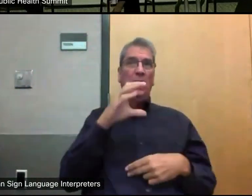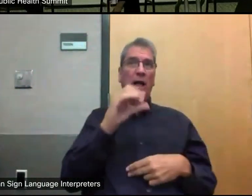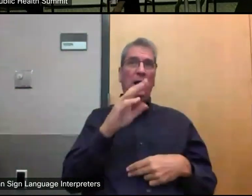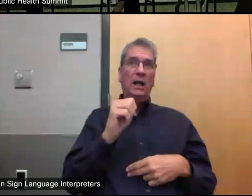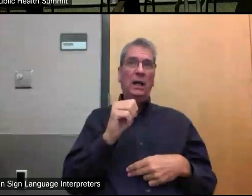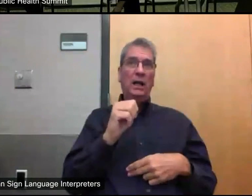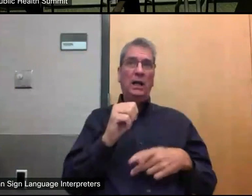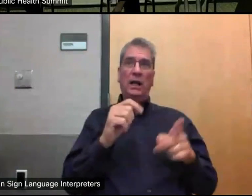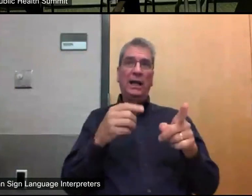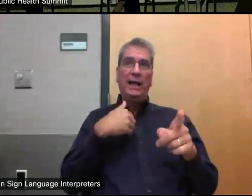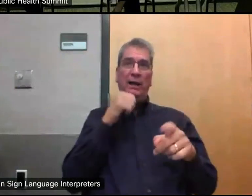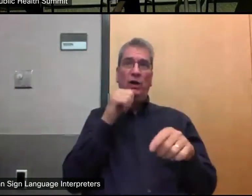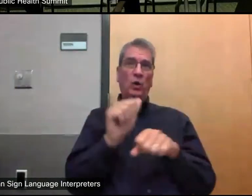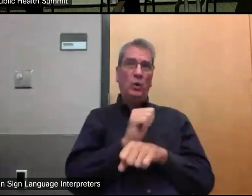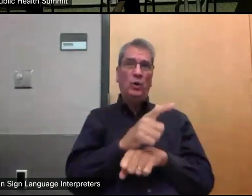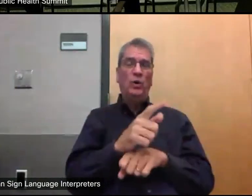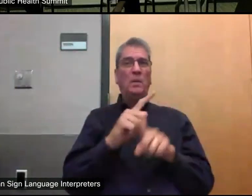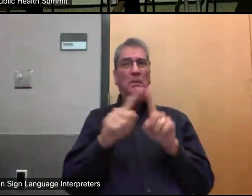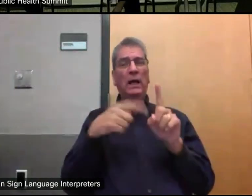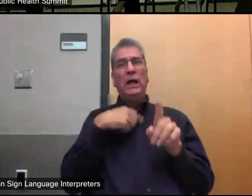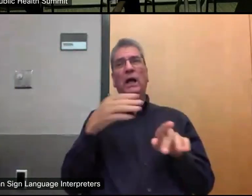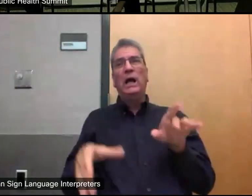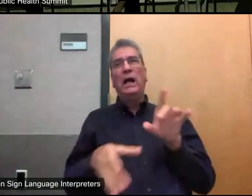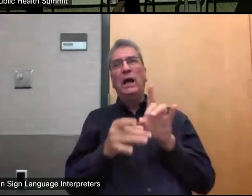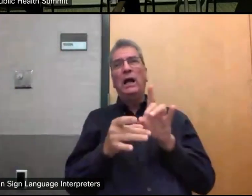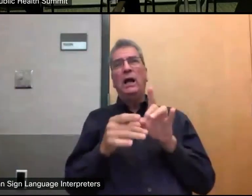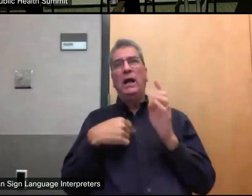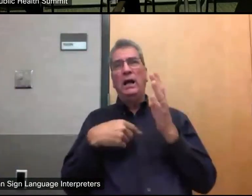work at or anything. The thing I think I would add is that, as I have a gratitude right now.